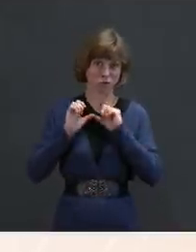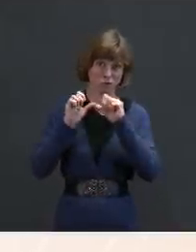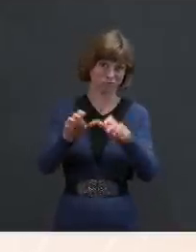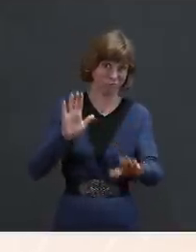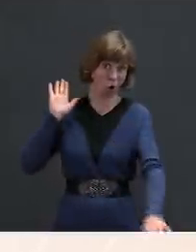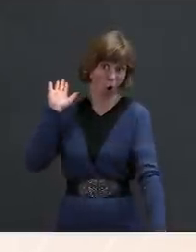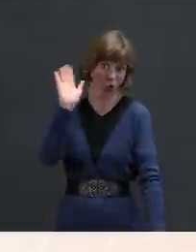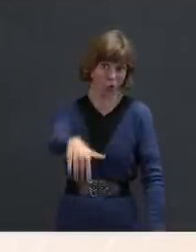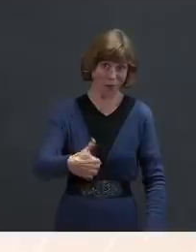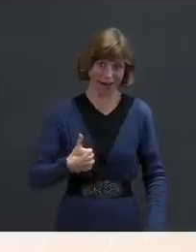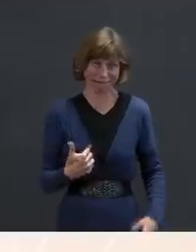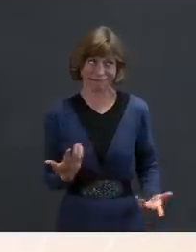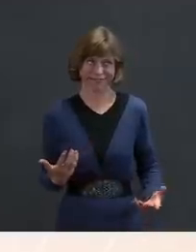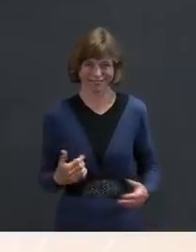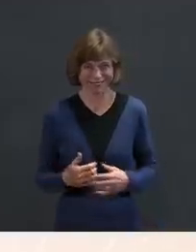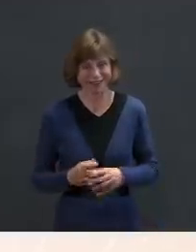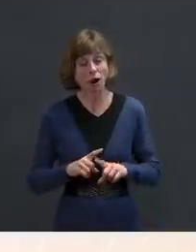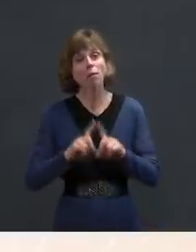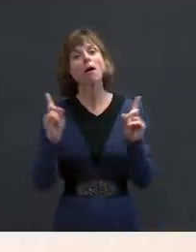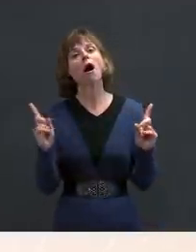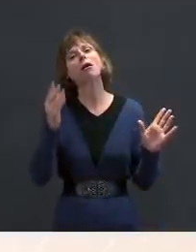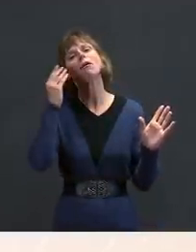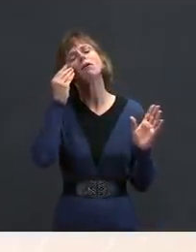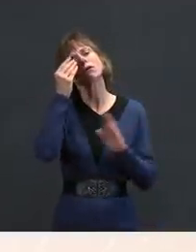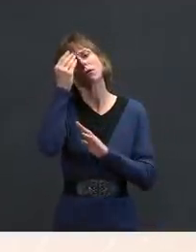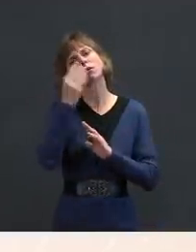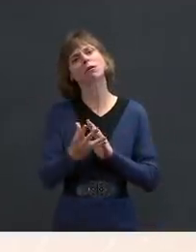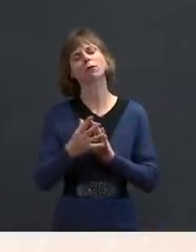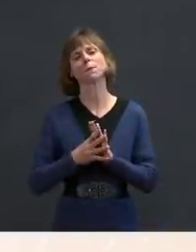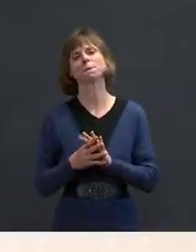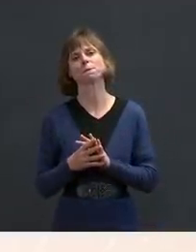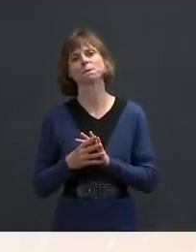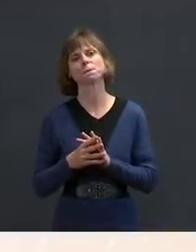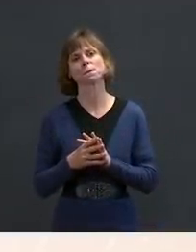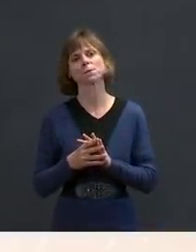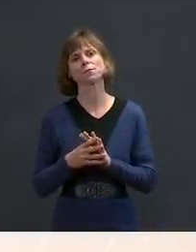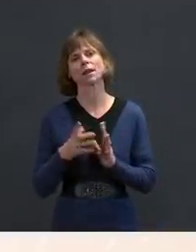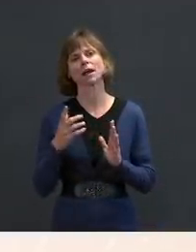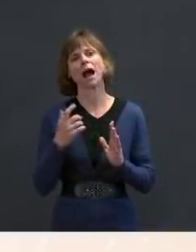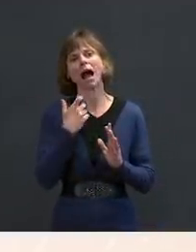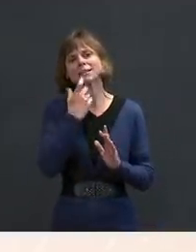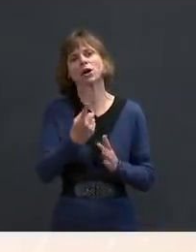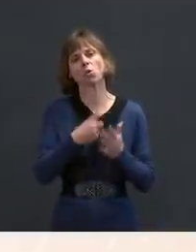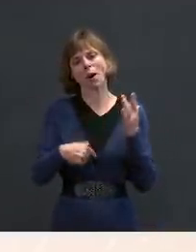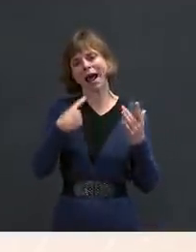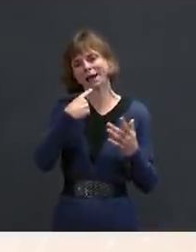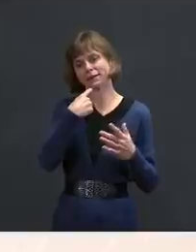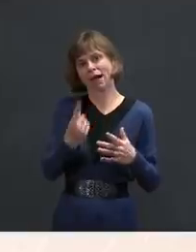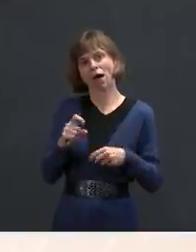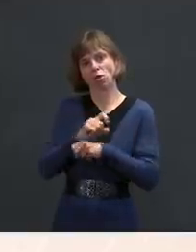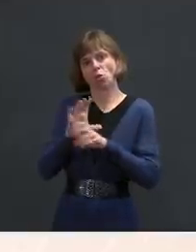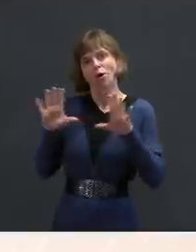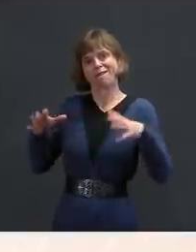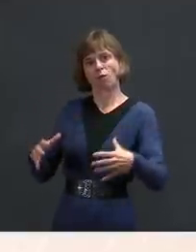Let me -- let me share with you what I -- what I communicate to the workforce, and we'll leave it at that,